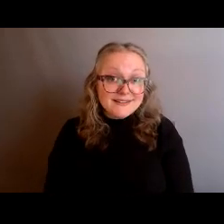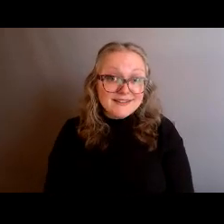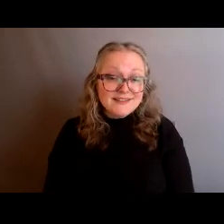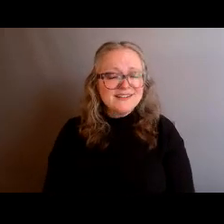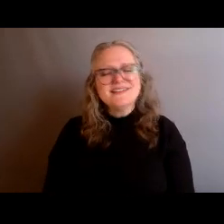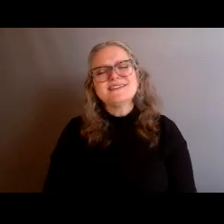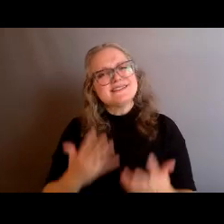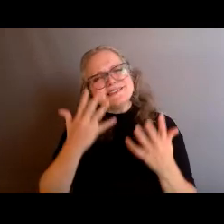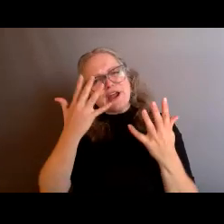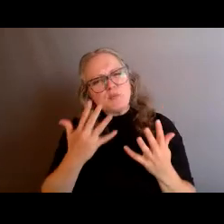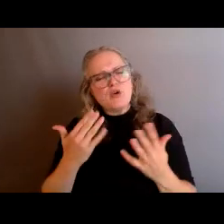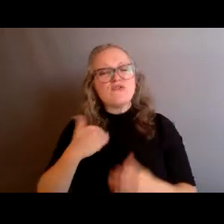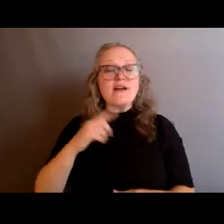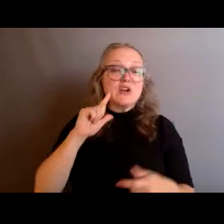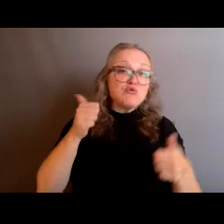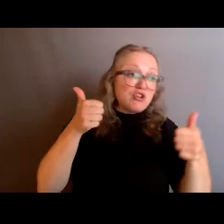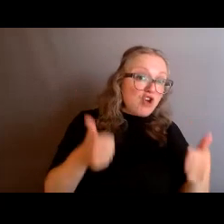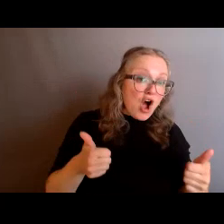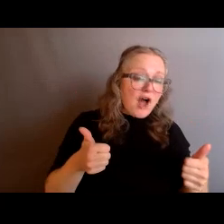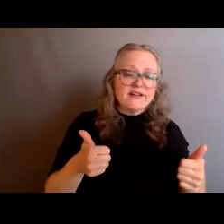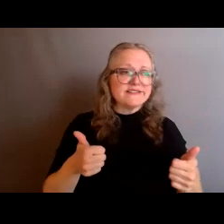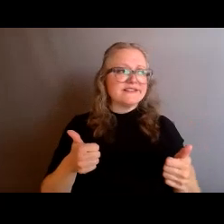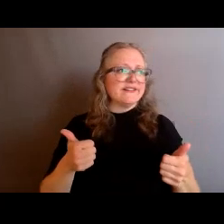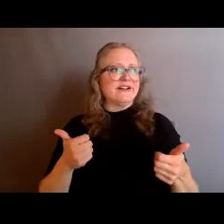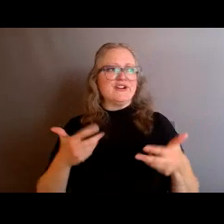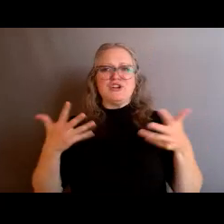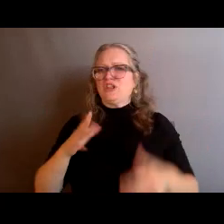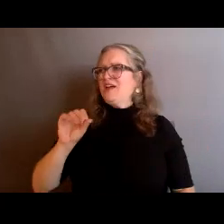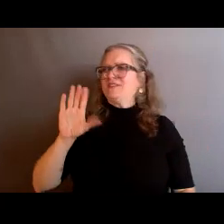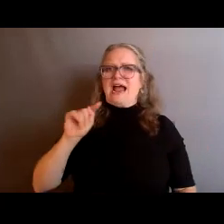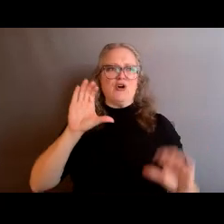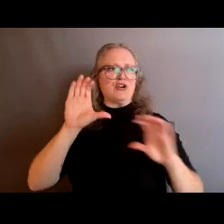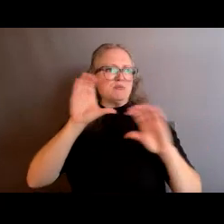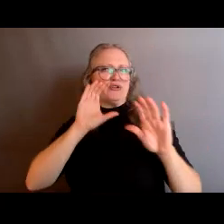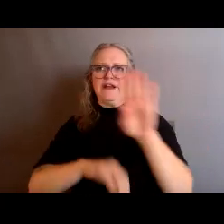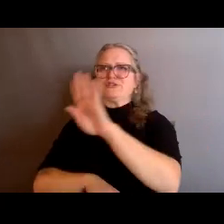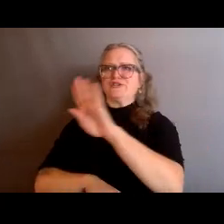have hearing loss and you're left out of communication, it's the worst thing.